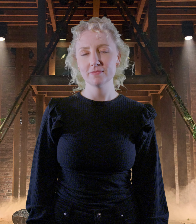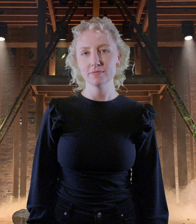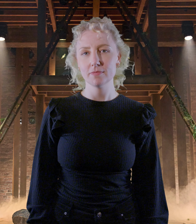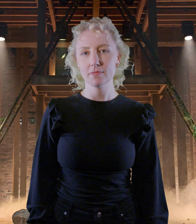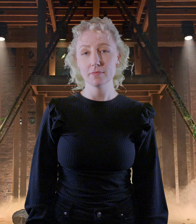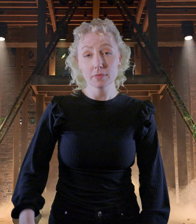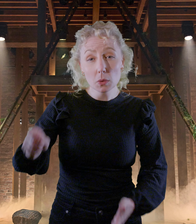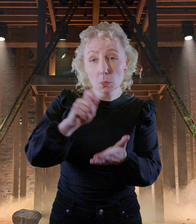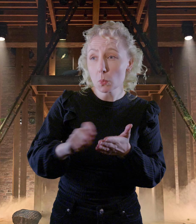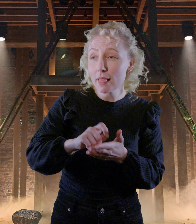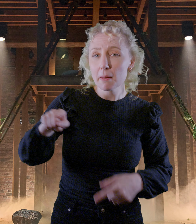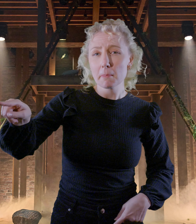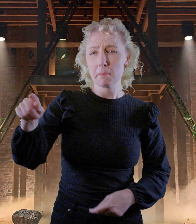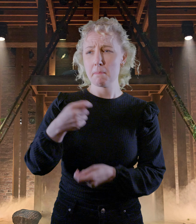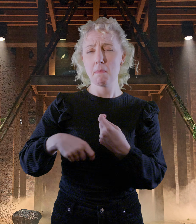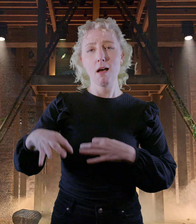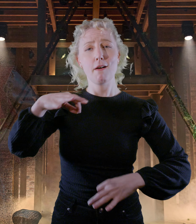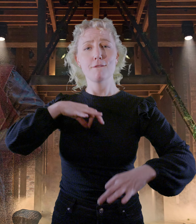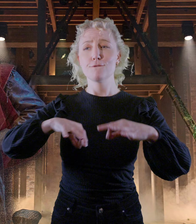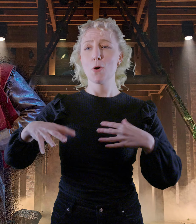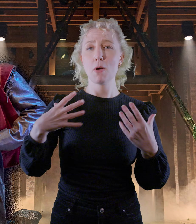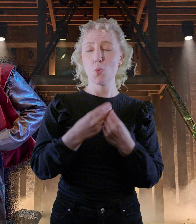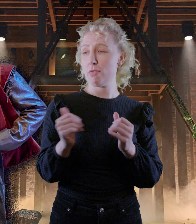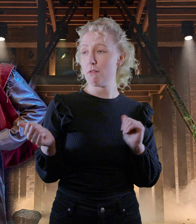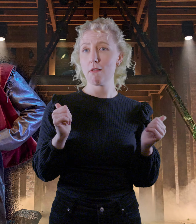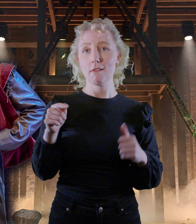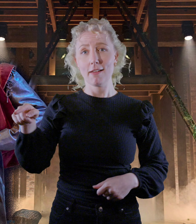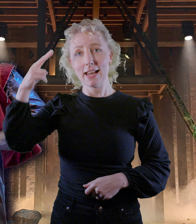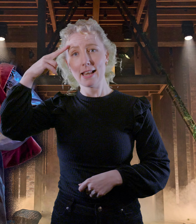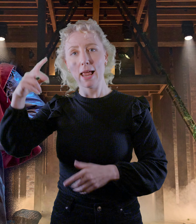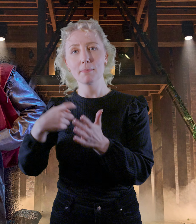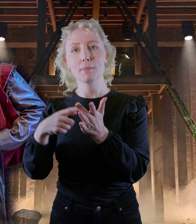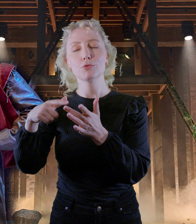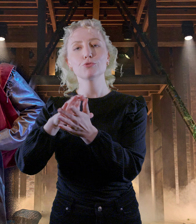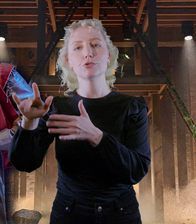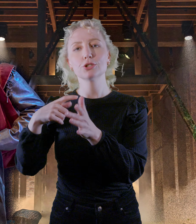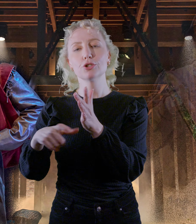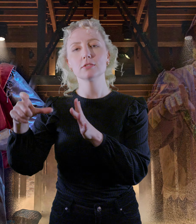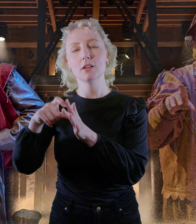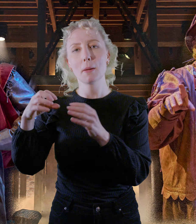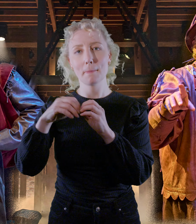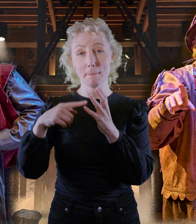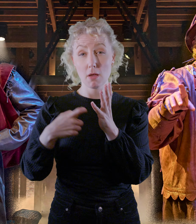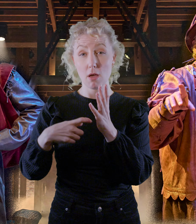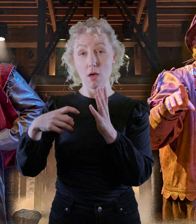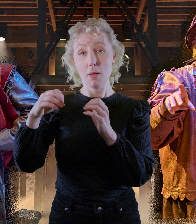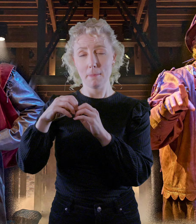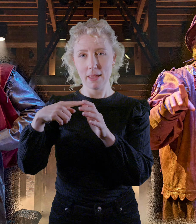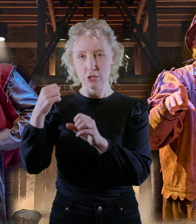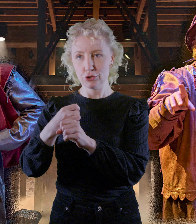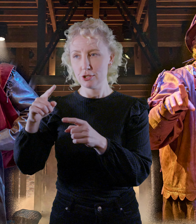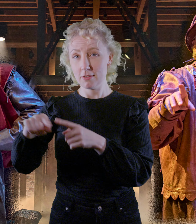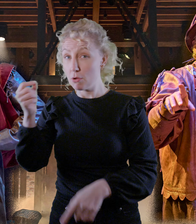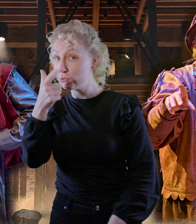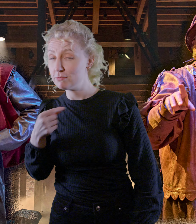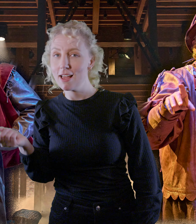William performs plays in London with Richard Burbage and Will Kempe.